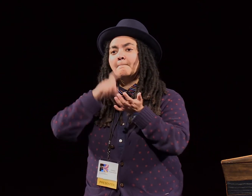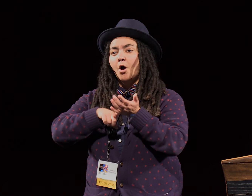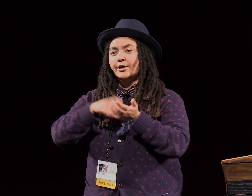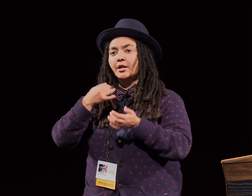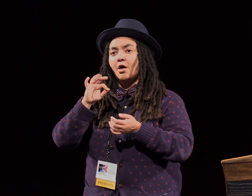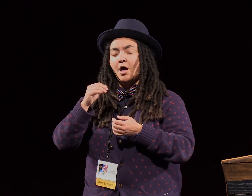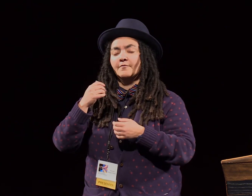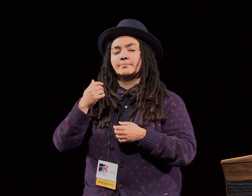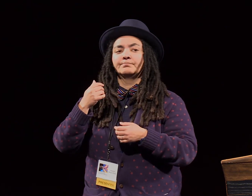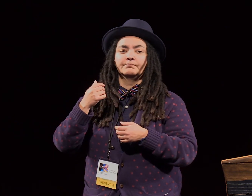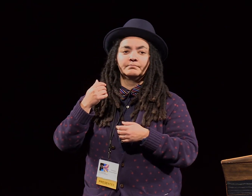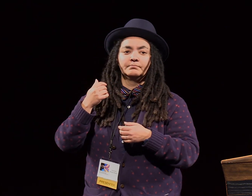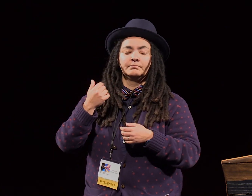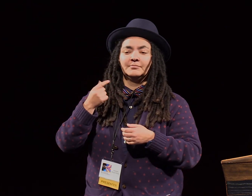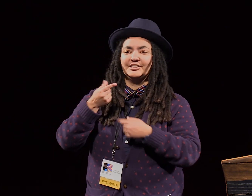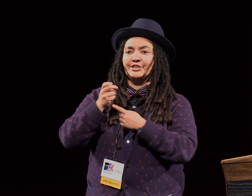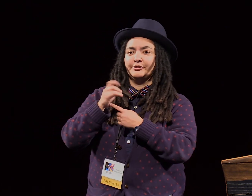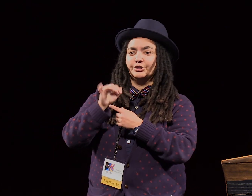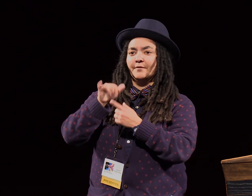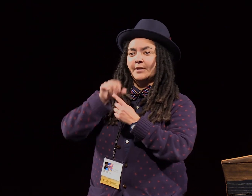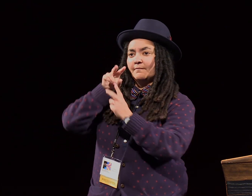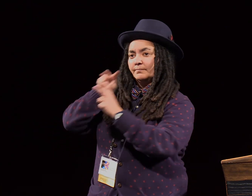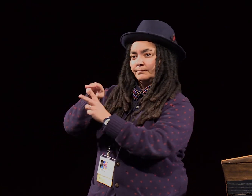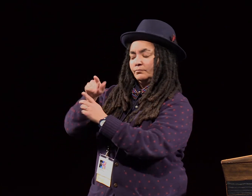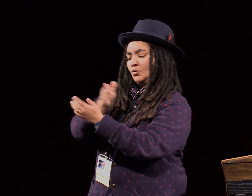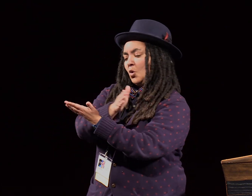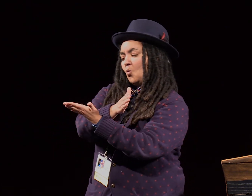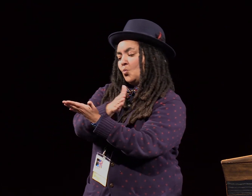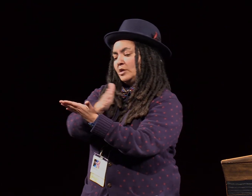That's also a marking of gender...